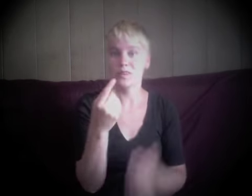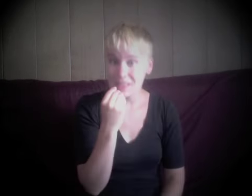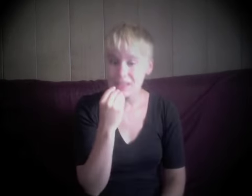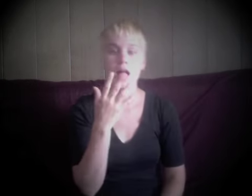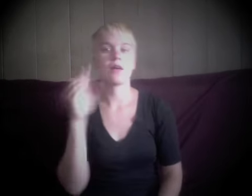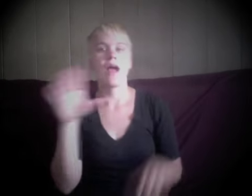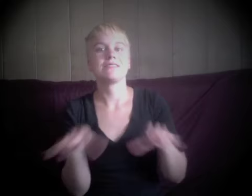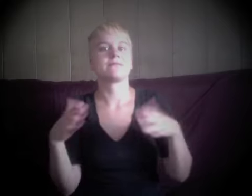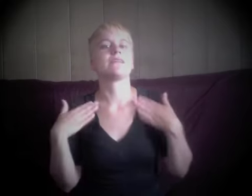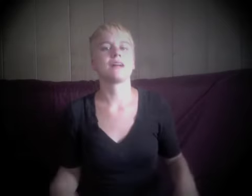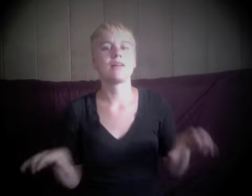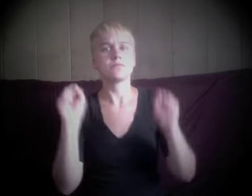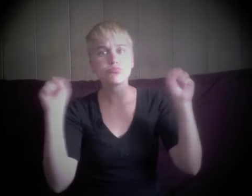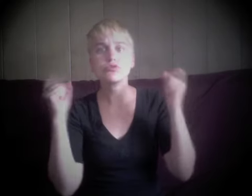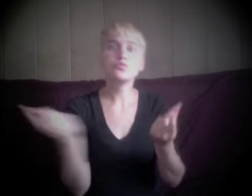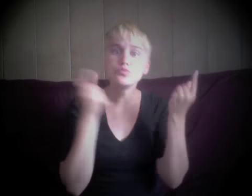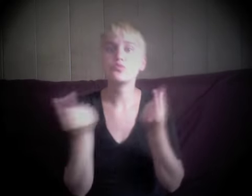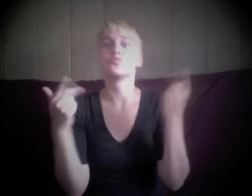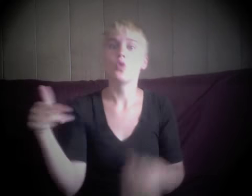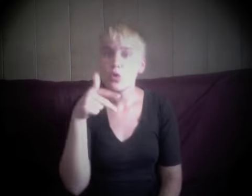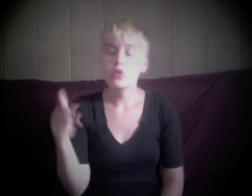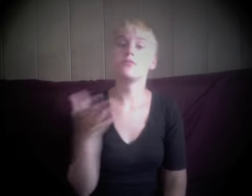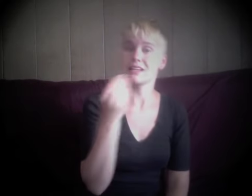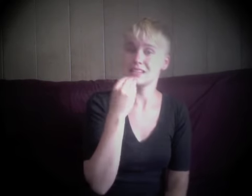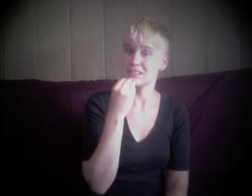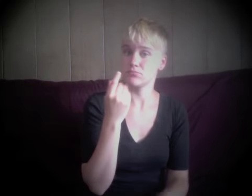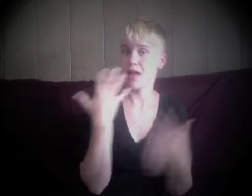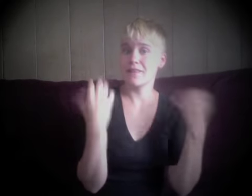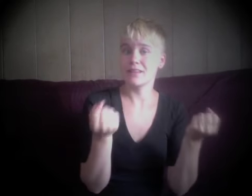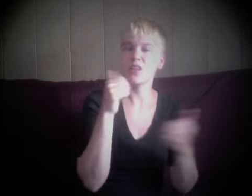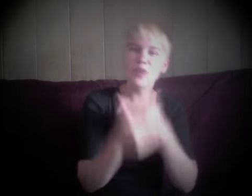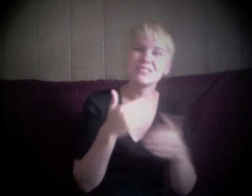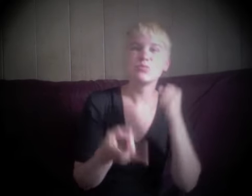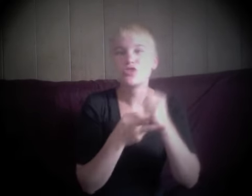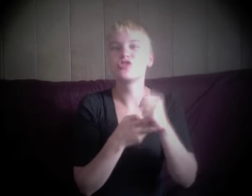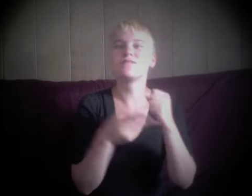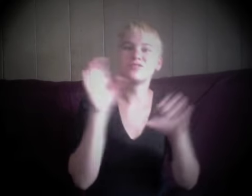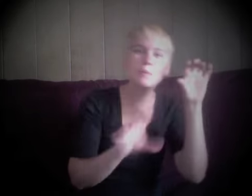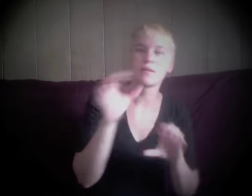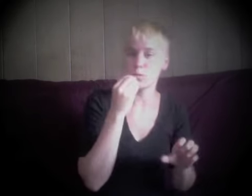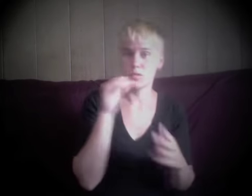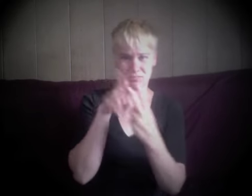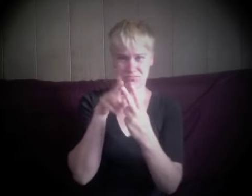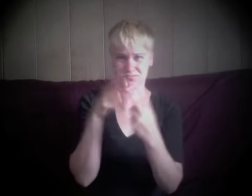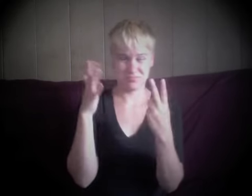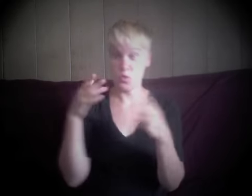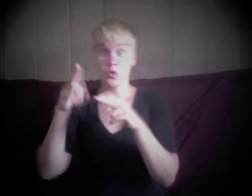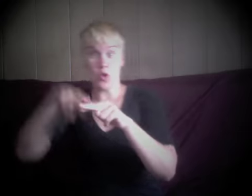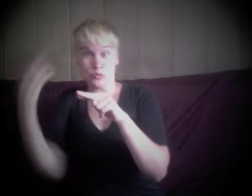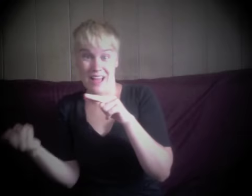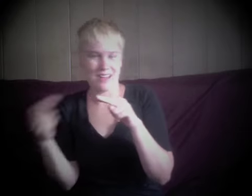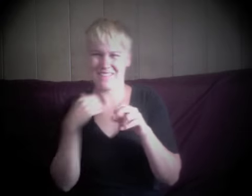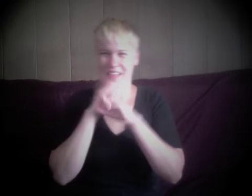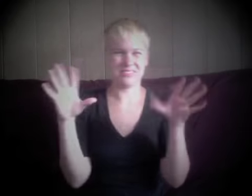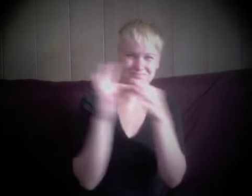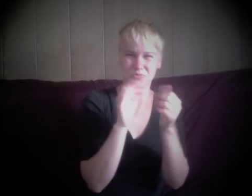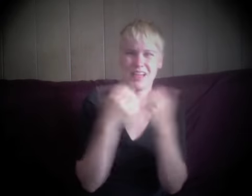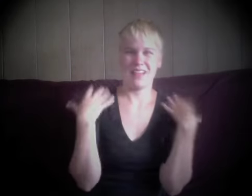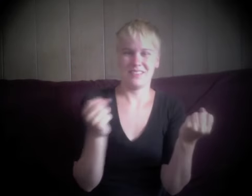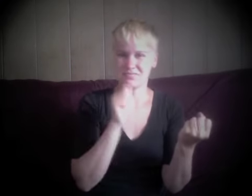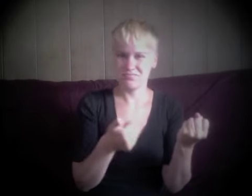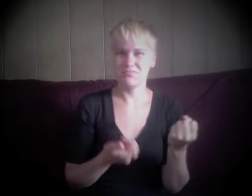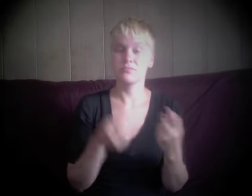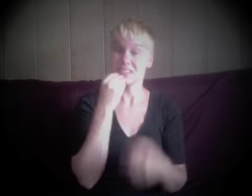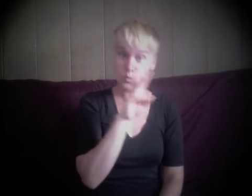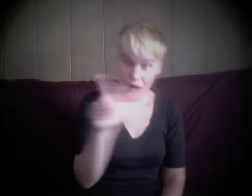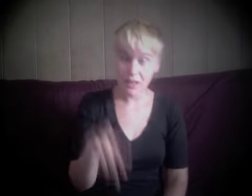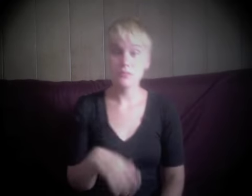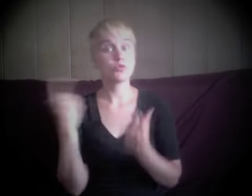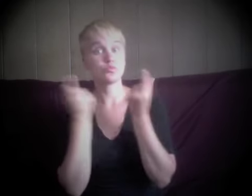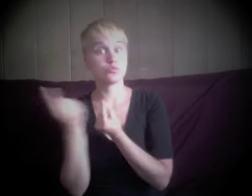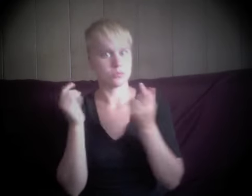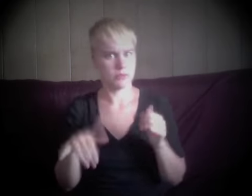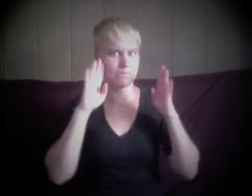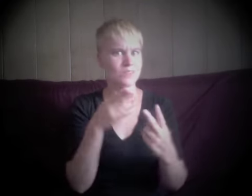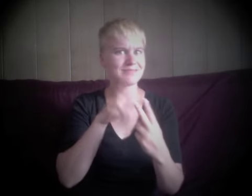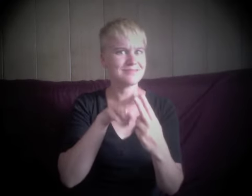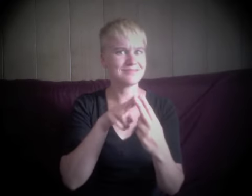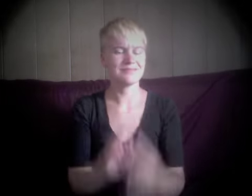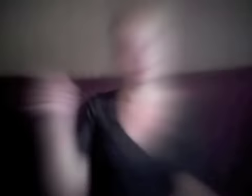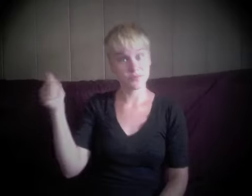Activity and food are the key factors, not the weight loss.